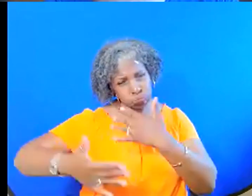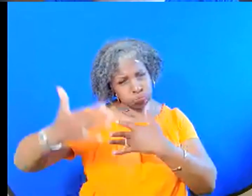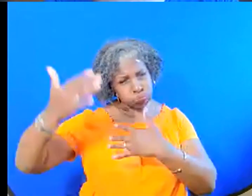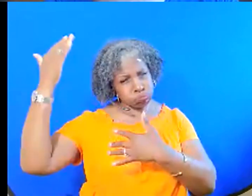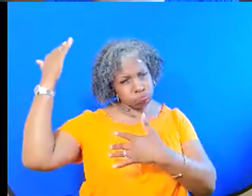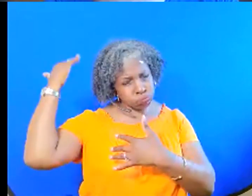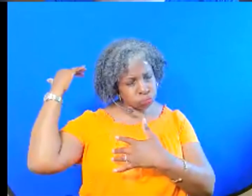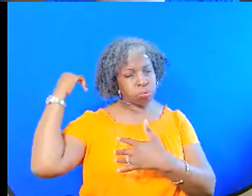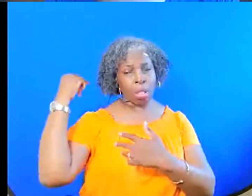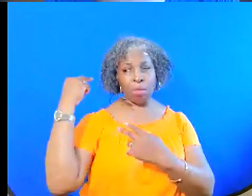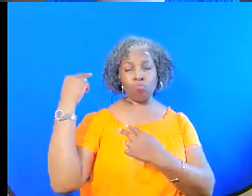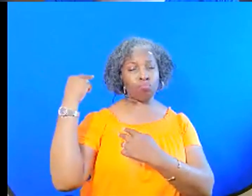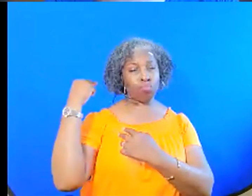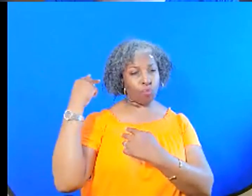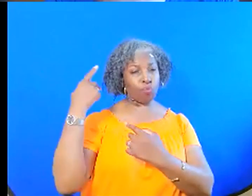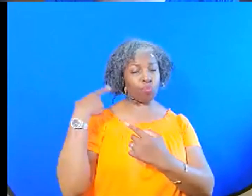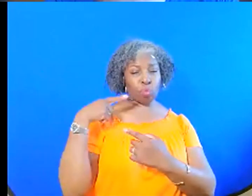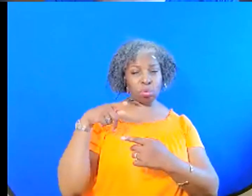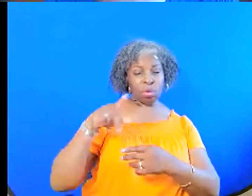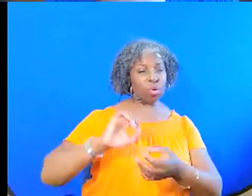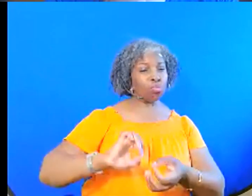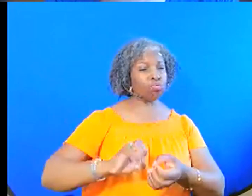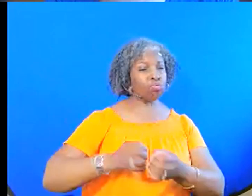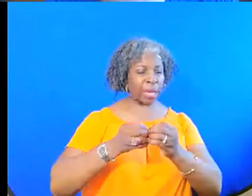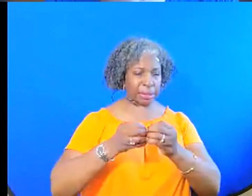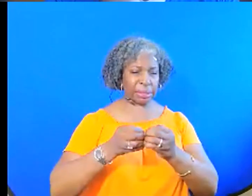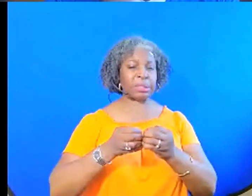to be the fjord it was before humans.